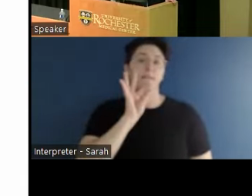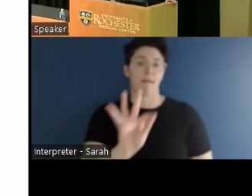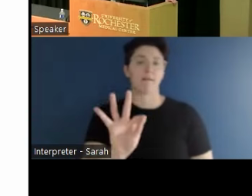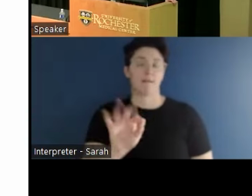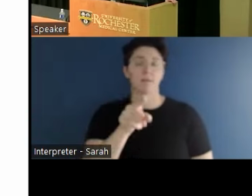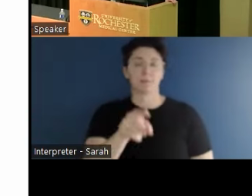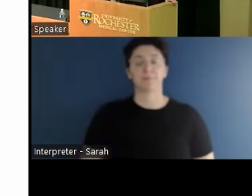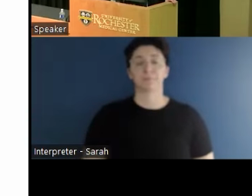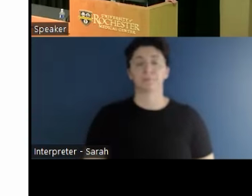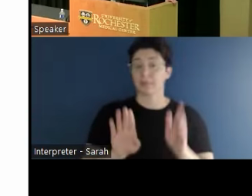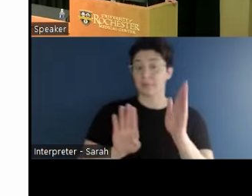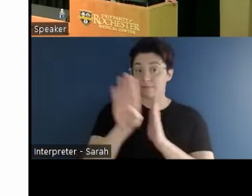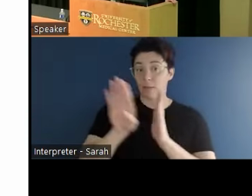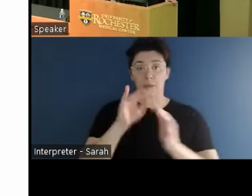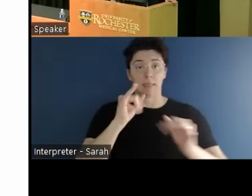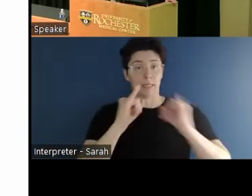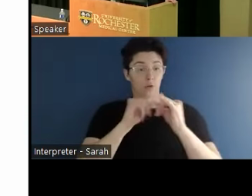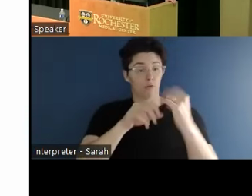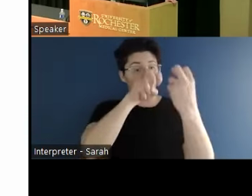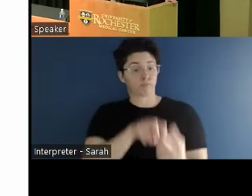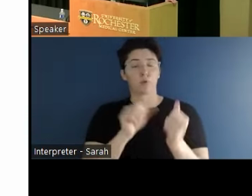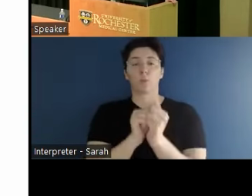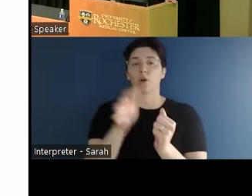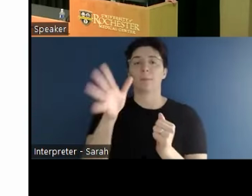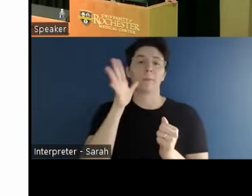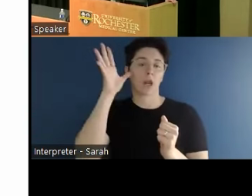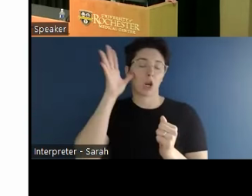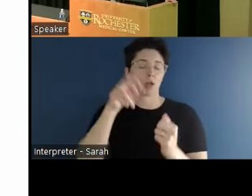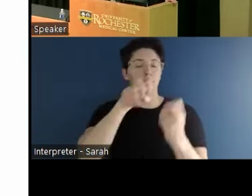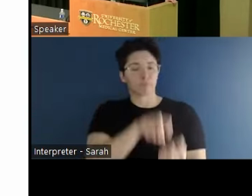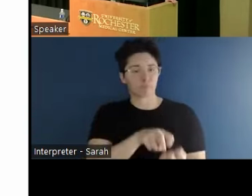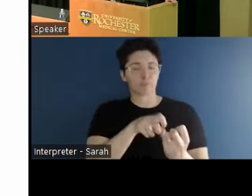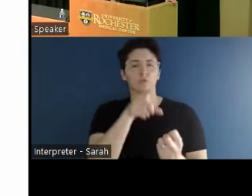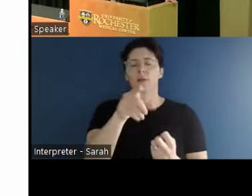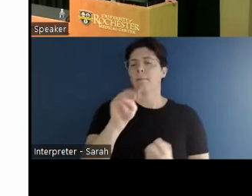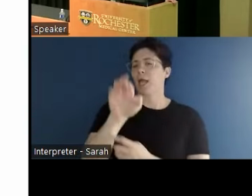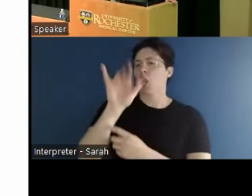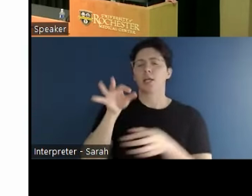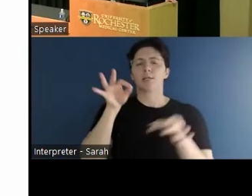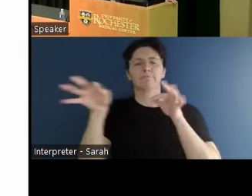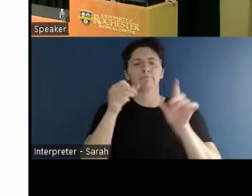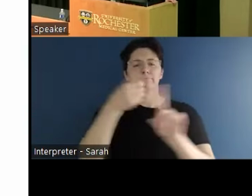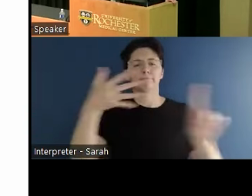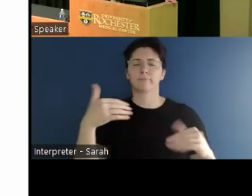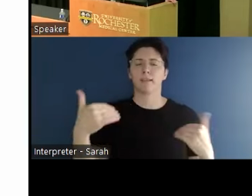developmental interview with her caregivers Mary was described as a young child who often played